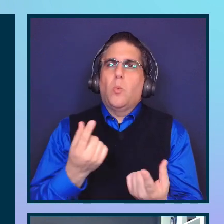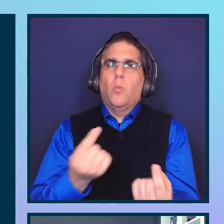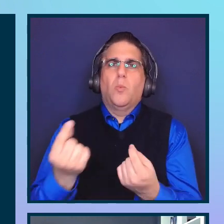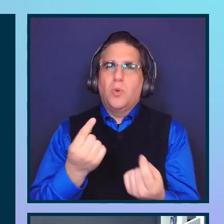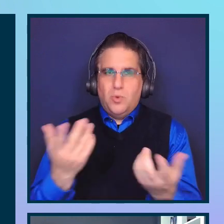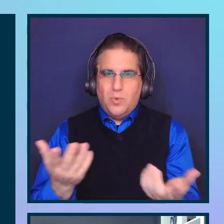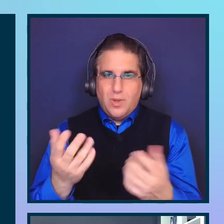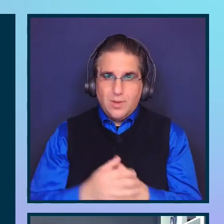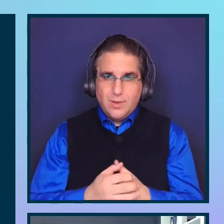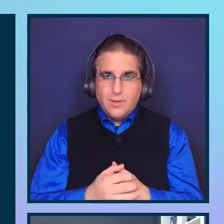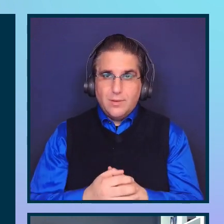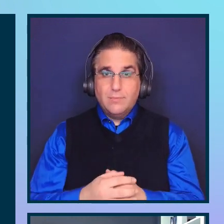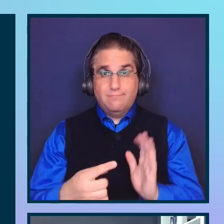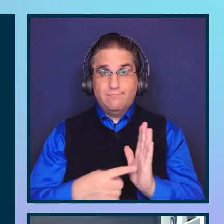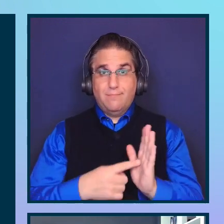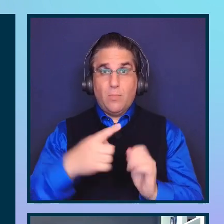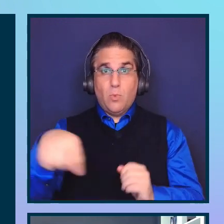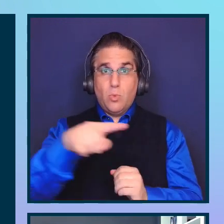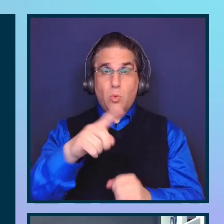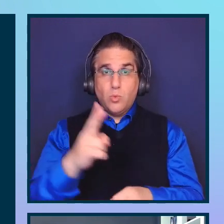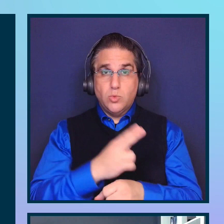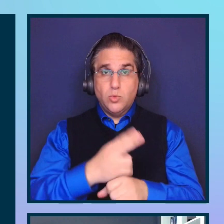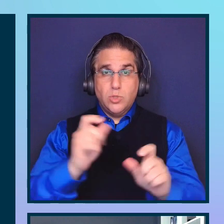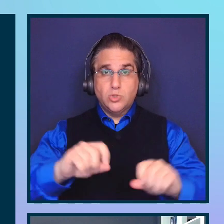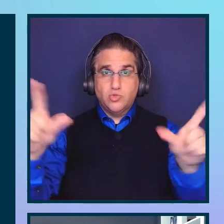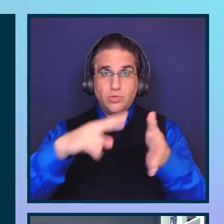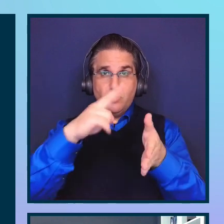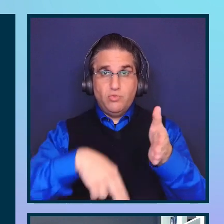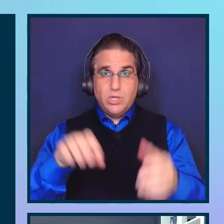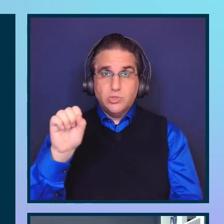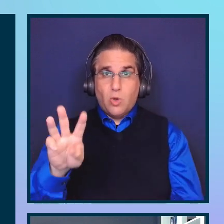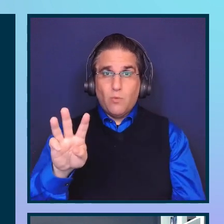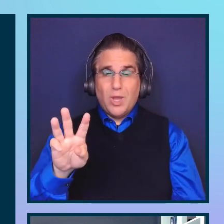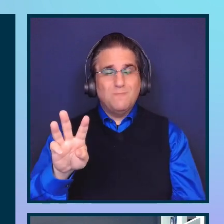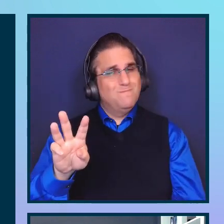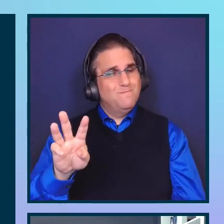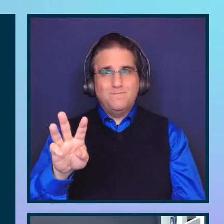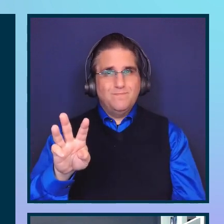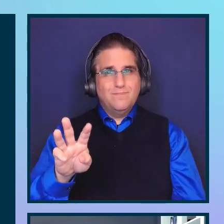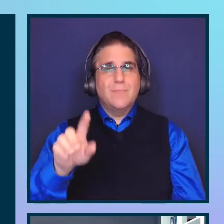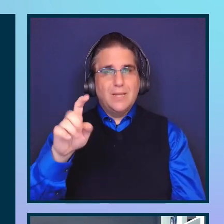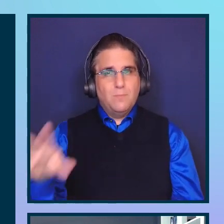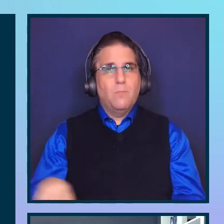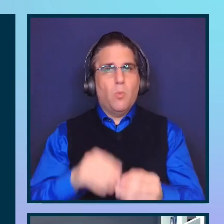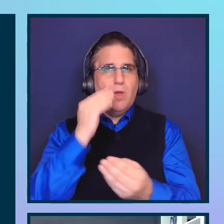sometimes for a screen reader. So in this scenario, See All, we need to attach to the category